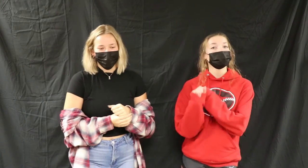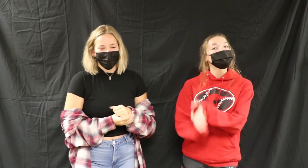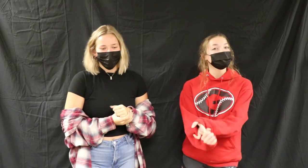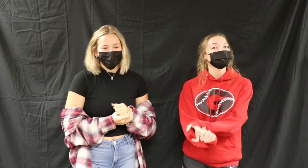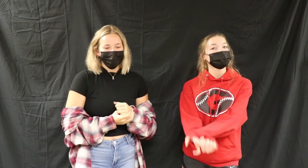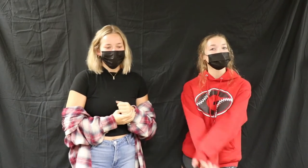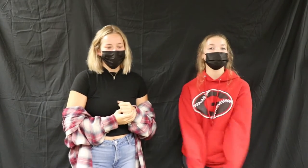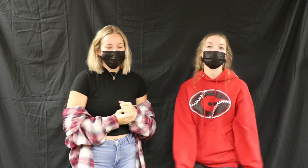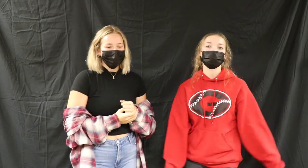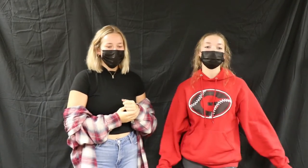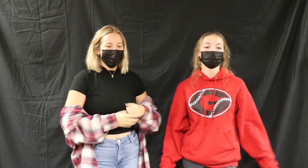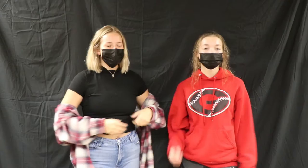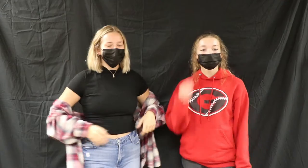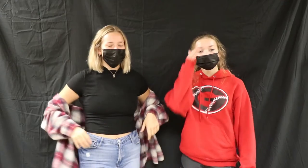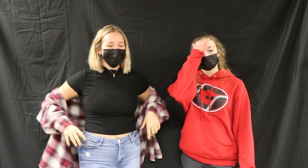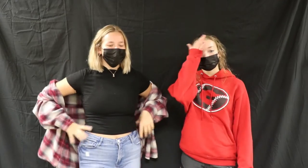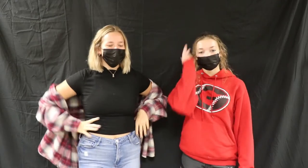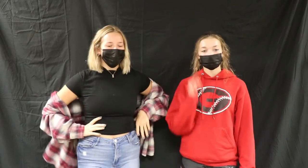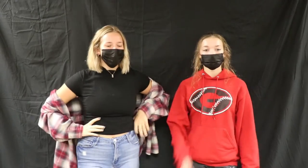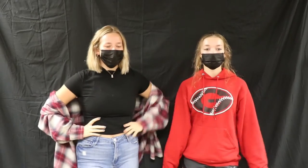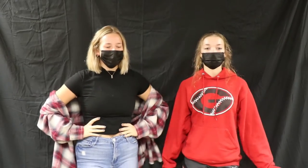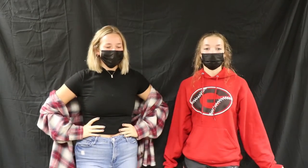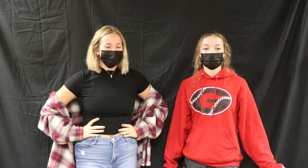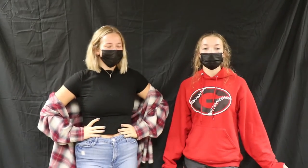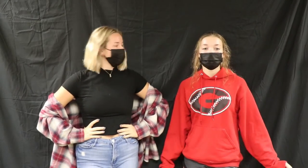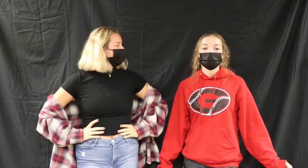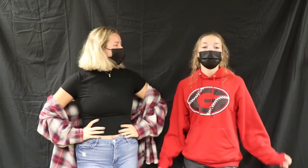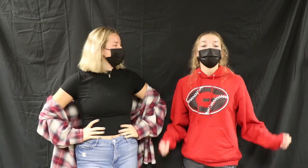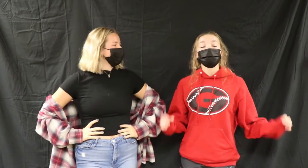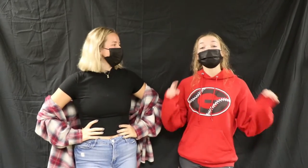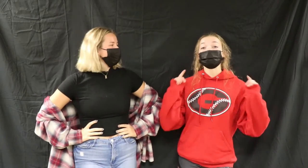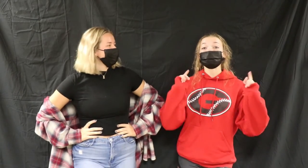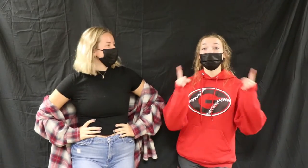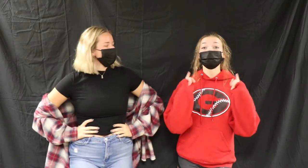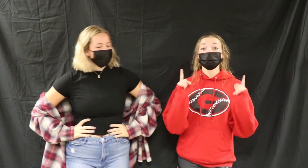coming during your lunch period it's the last week of the be on time challenge make these last few